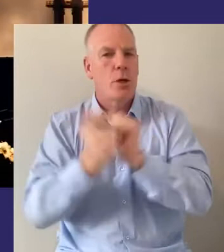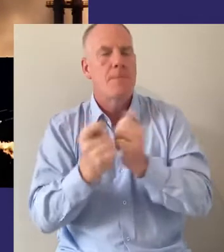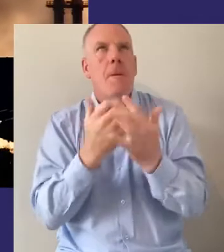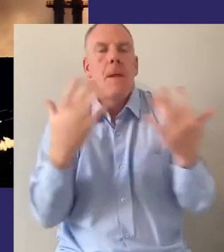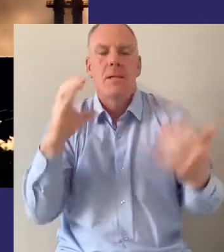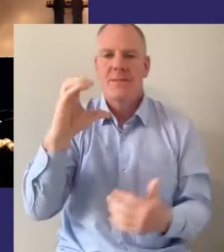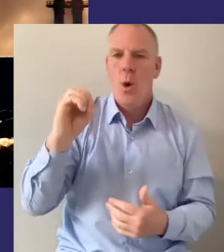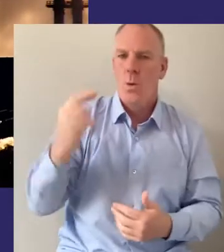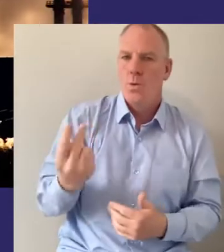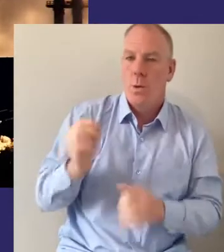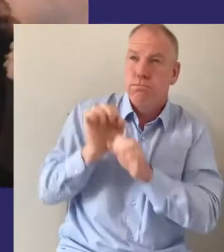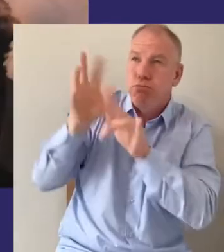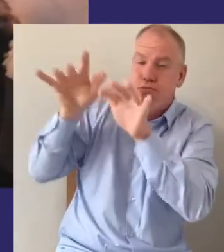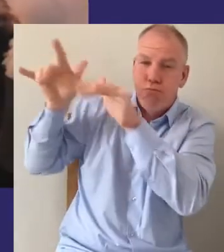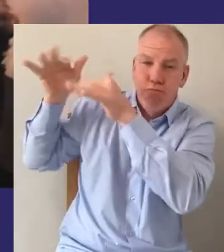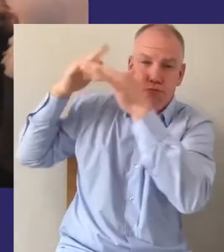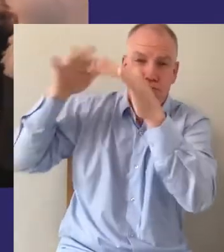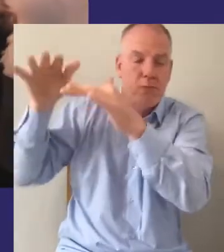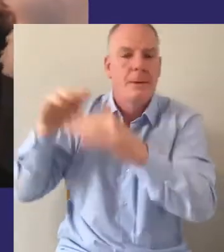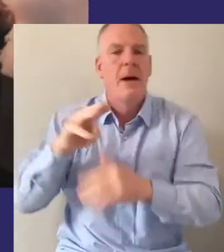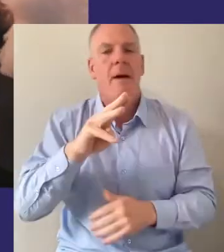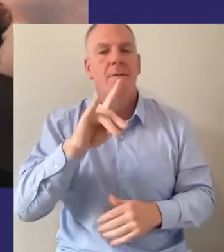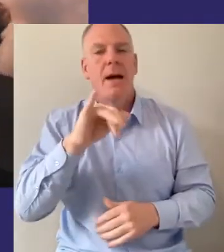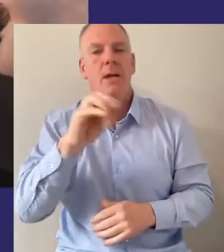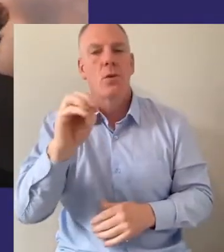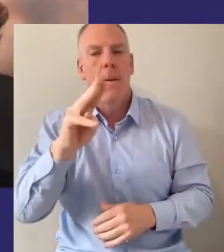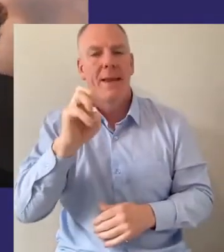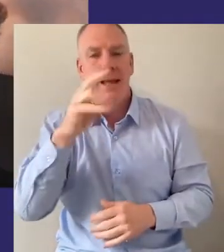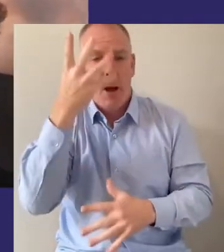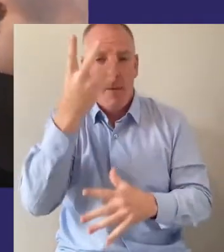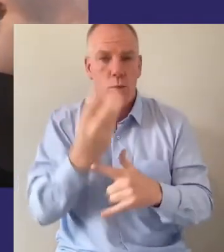dioxide in the environment, and phytoplankton are very good at absorbing this, but unfortunately,